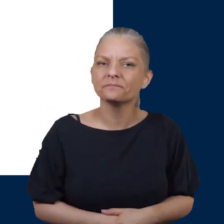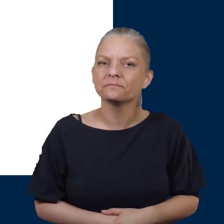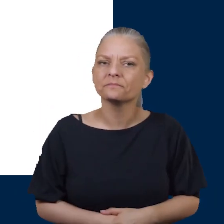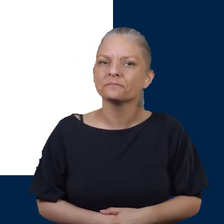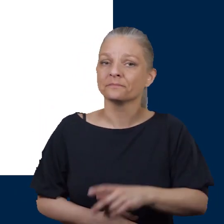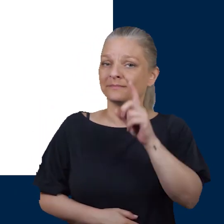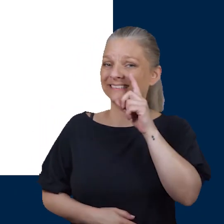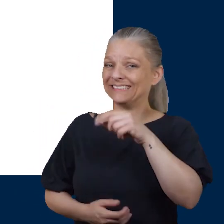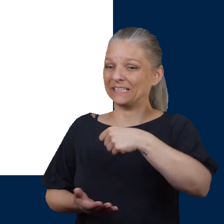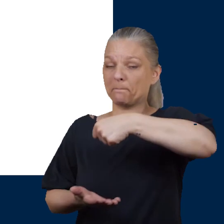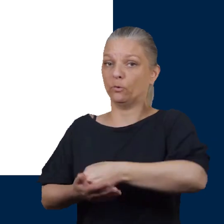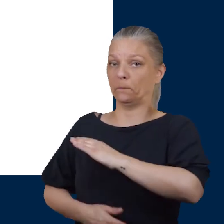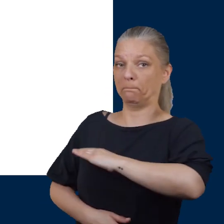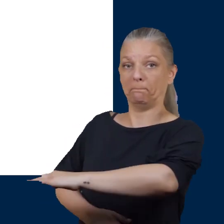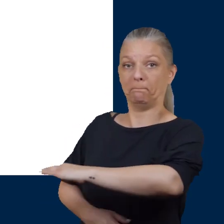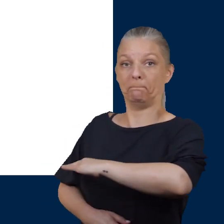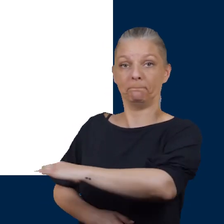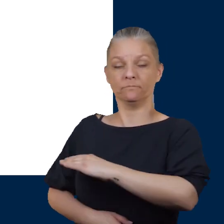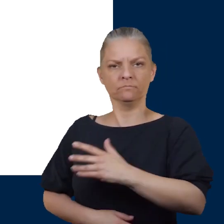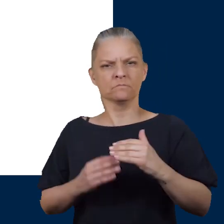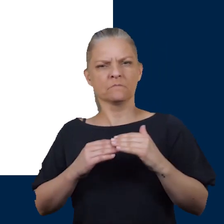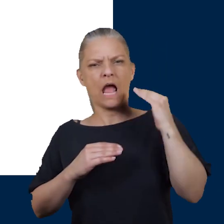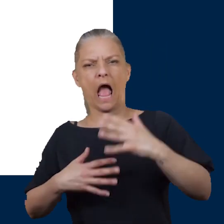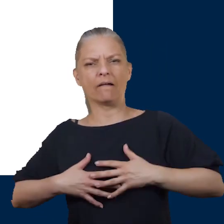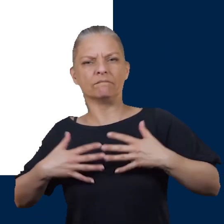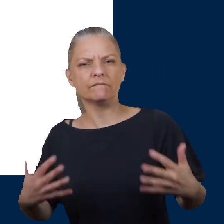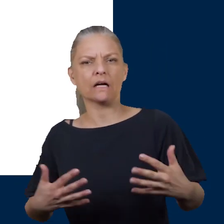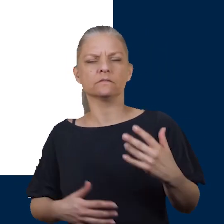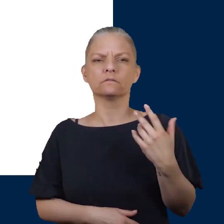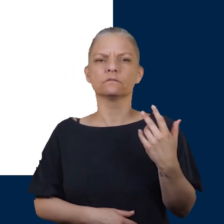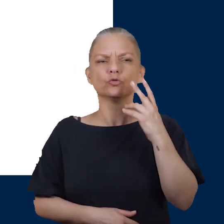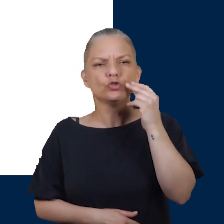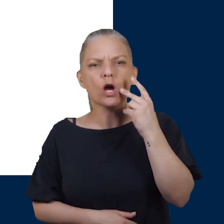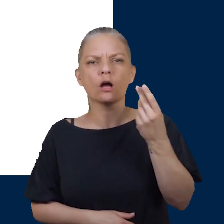In the bottom left hand corner are foods which are high in fat sugars and salt.